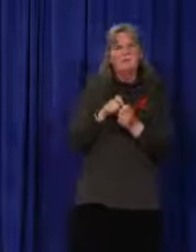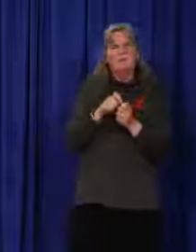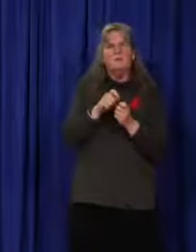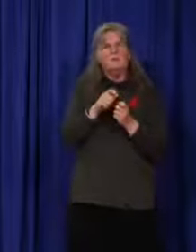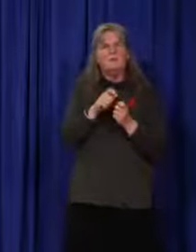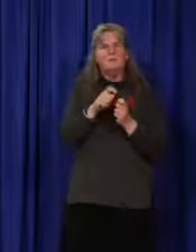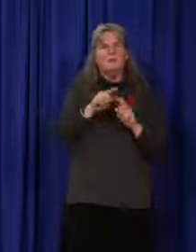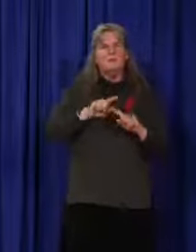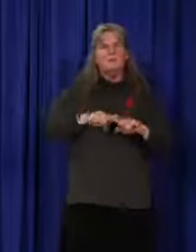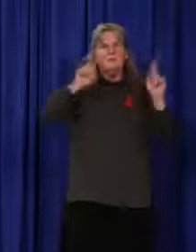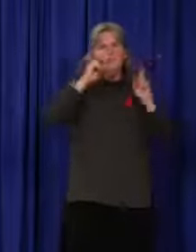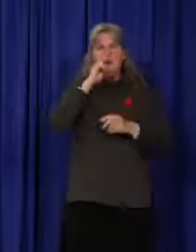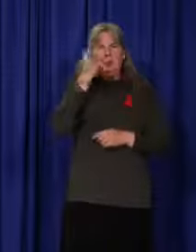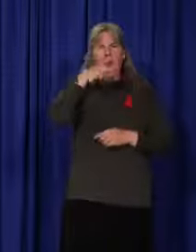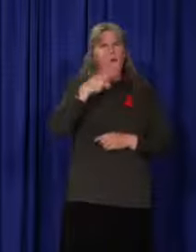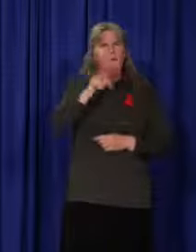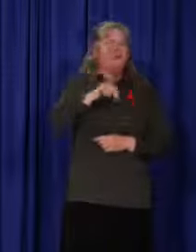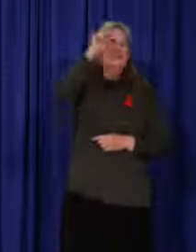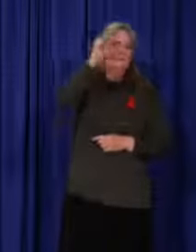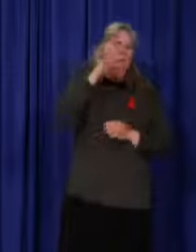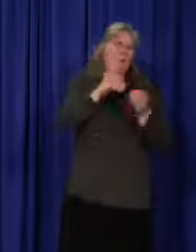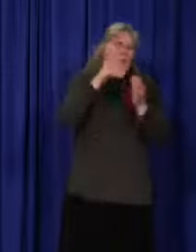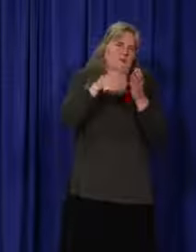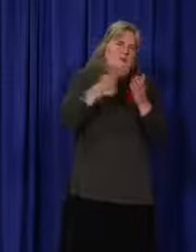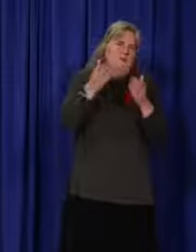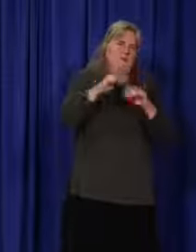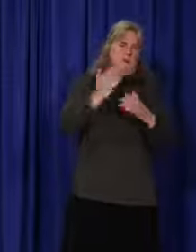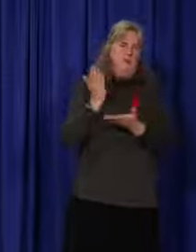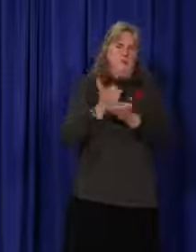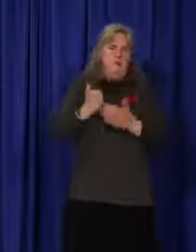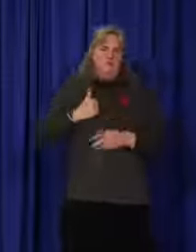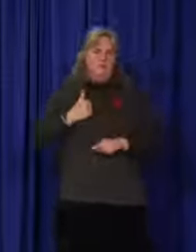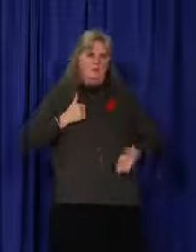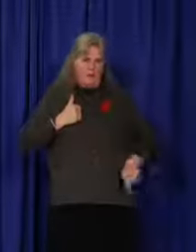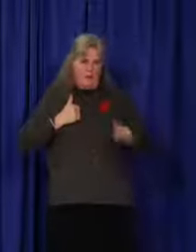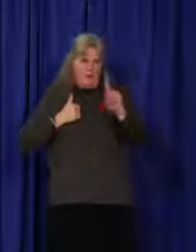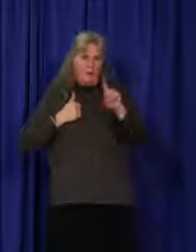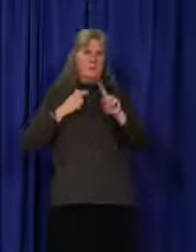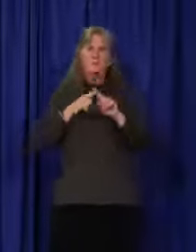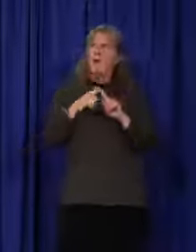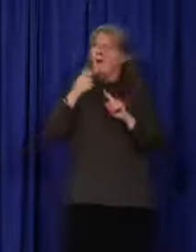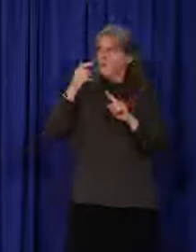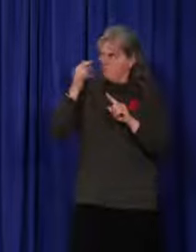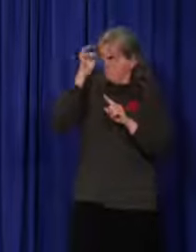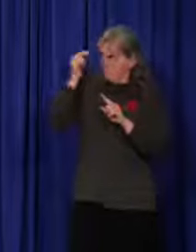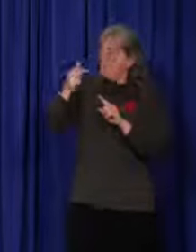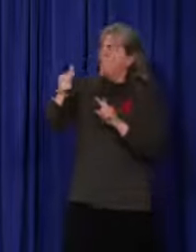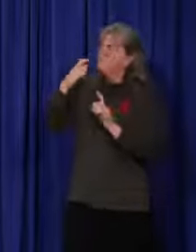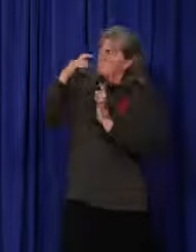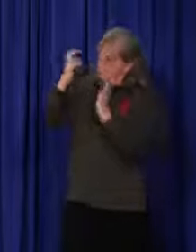We'll move now to Gabrielle, Whitehorse star. Hi.